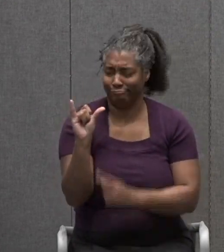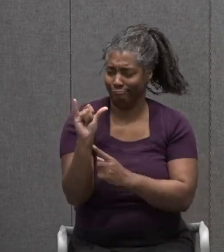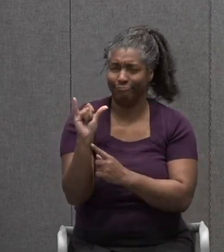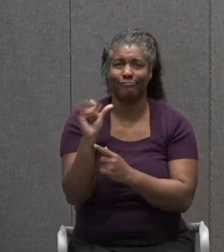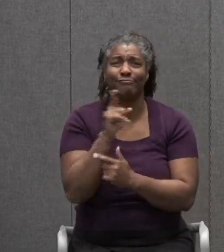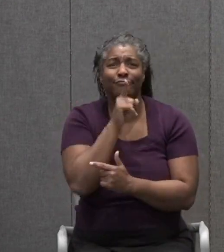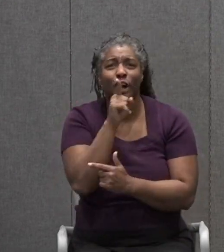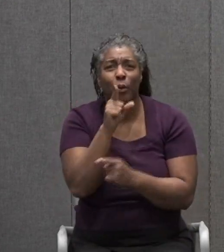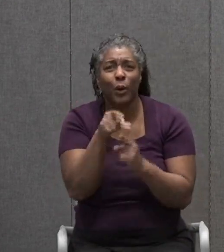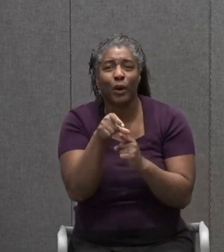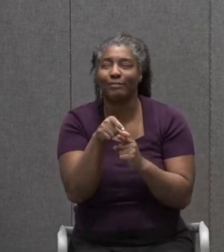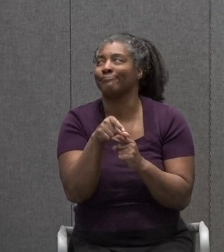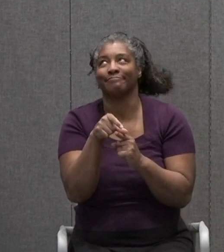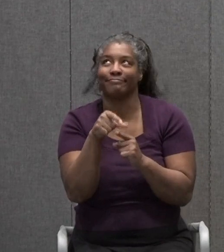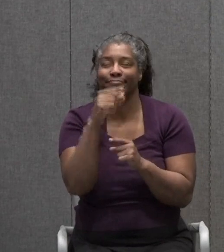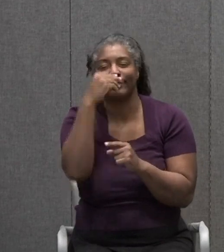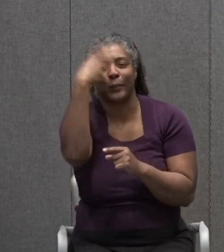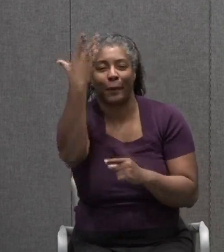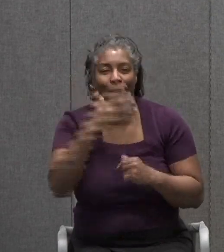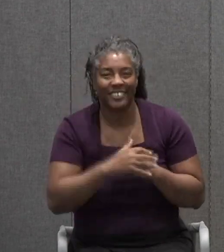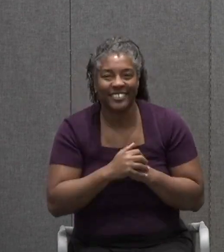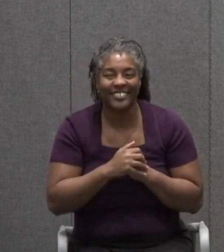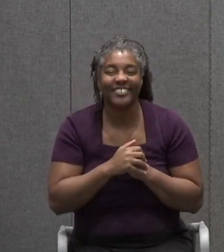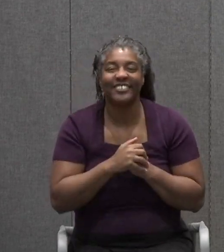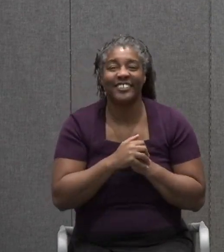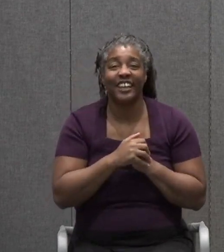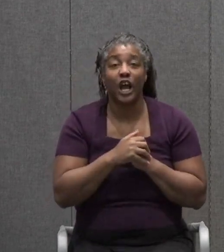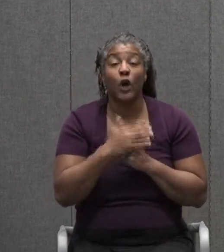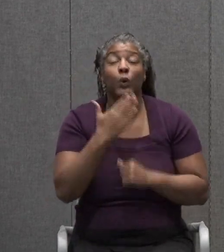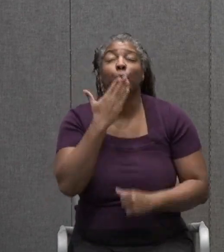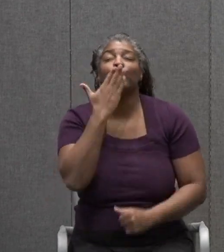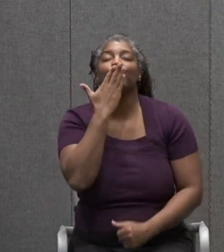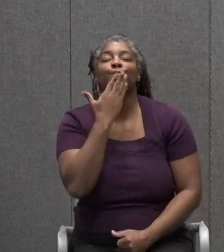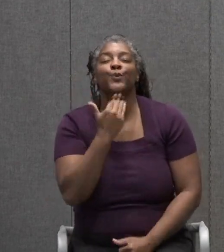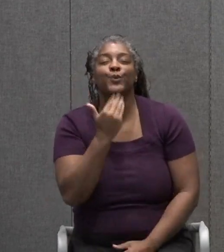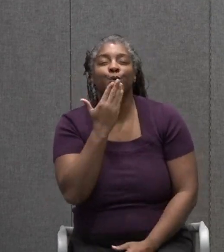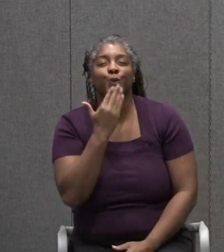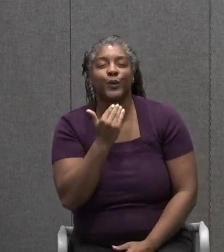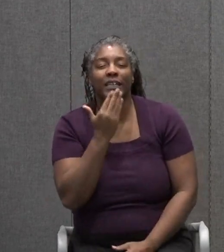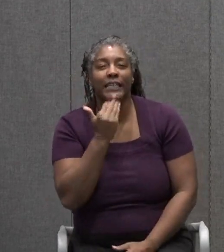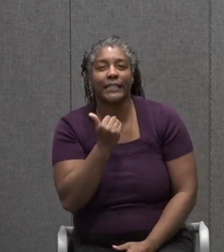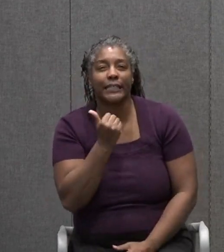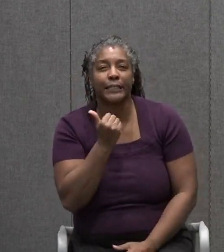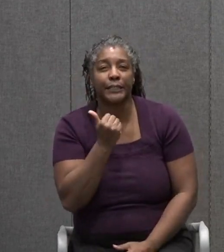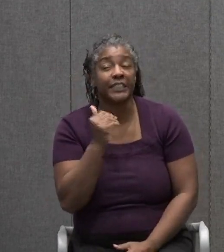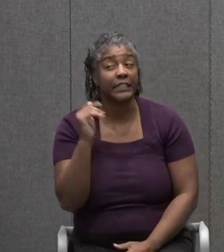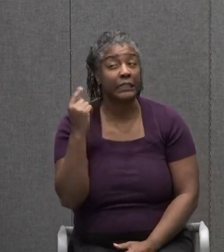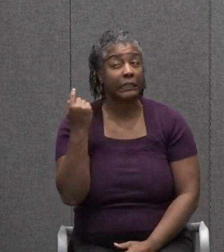Just delicious and sweet. Taste like sweet with a little bit of tart. What does yours tastes like?